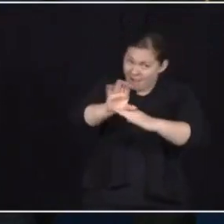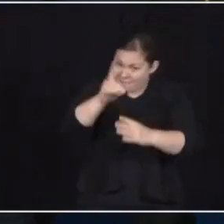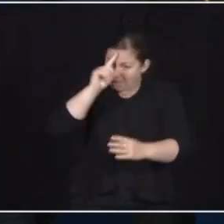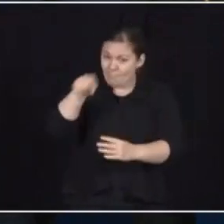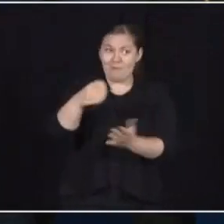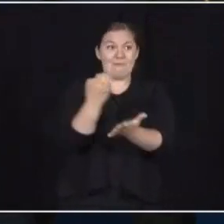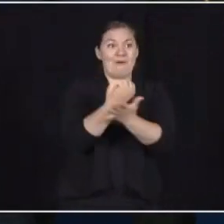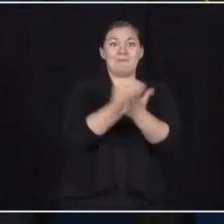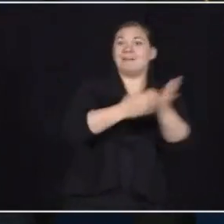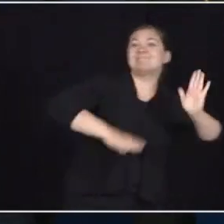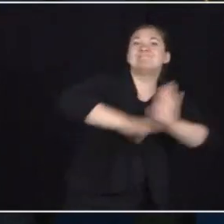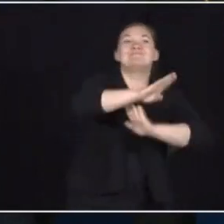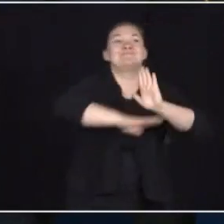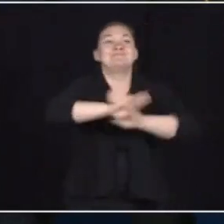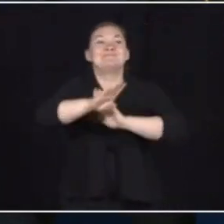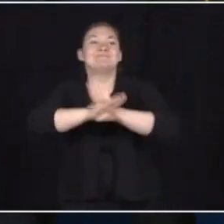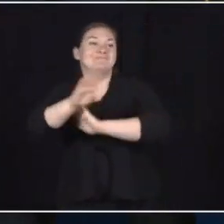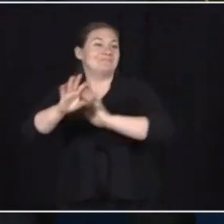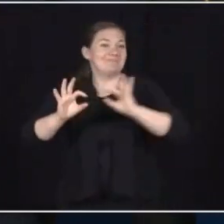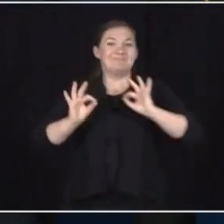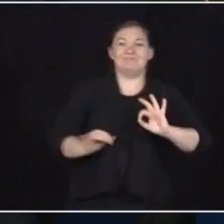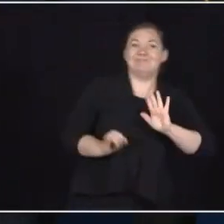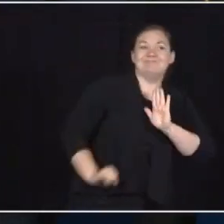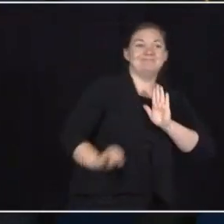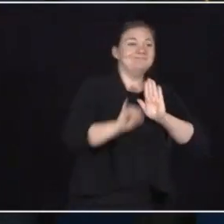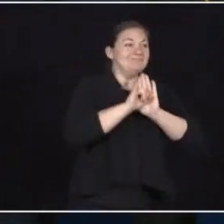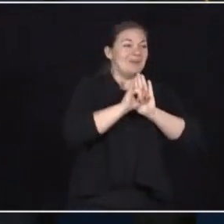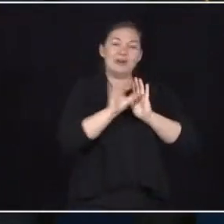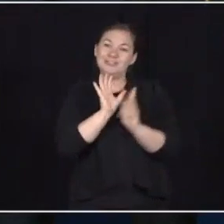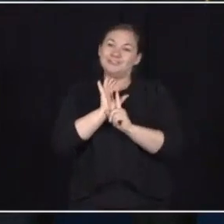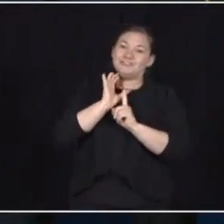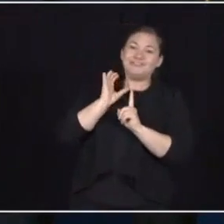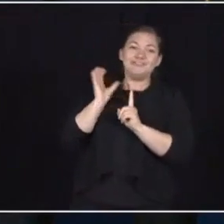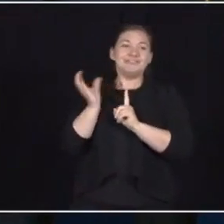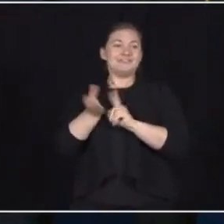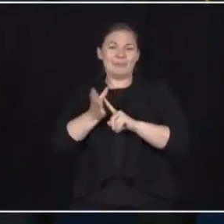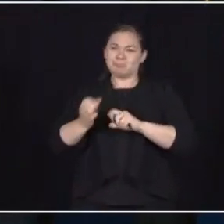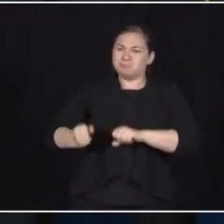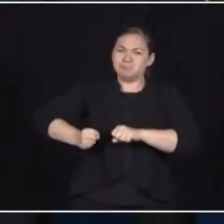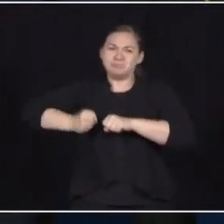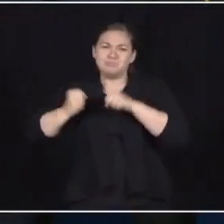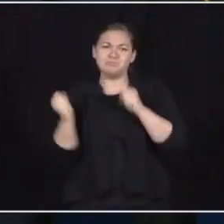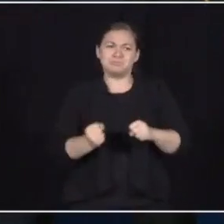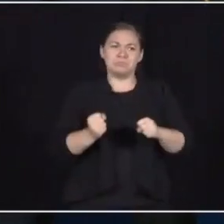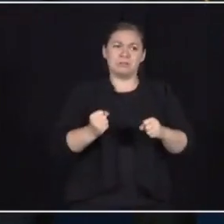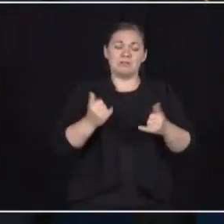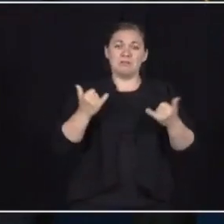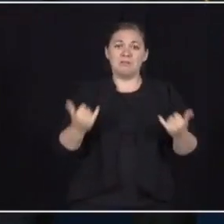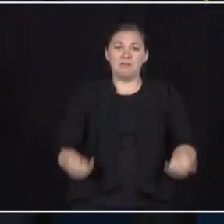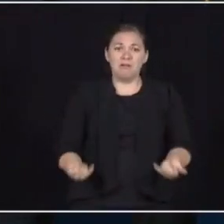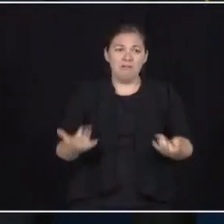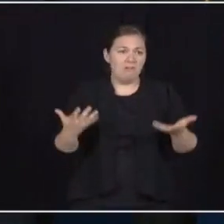cultural identity. Now, they face a daunting task of overcoming a triple threat. The public health , economic